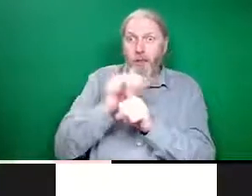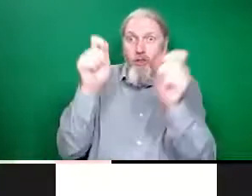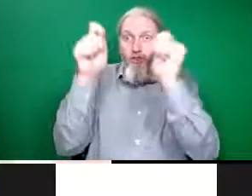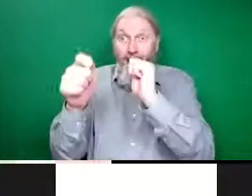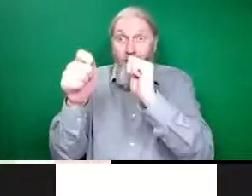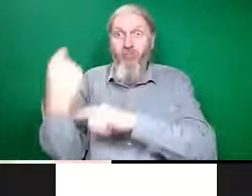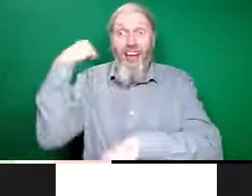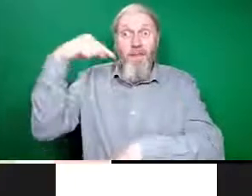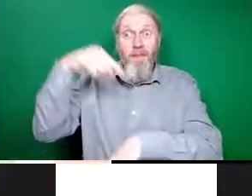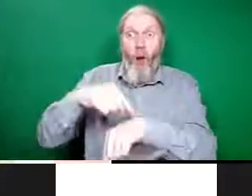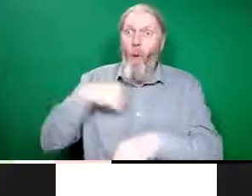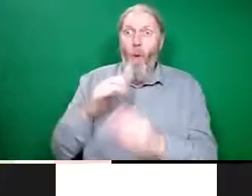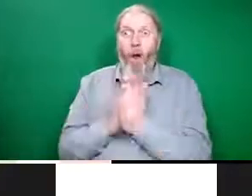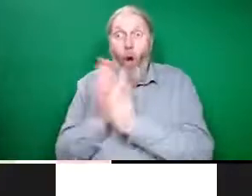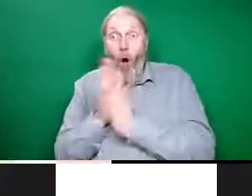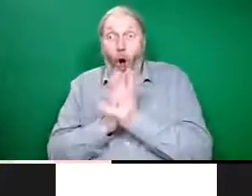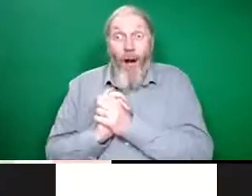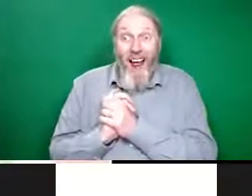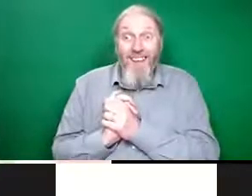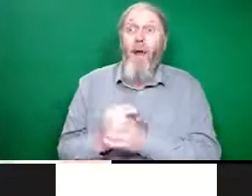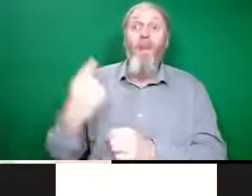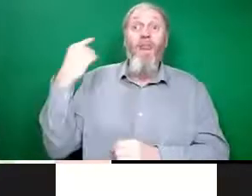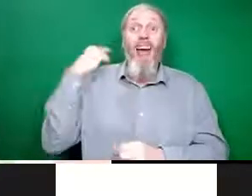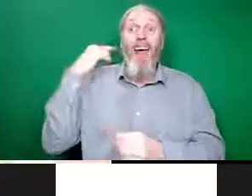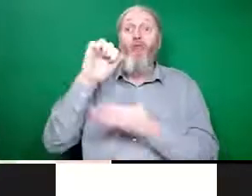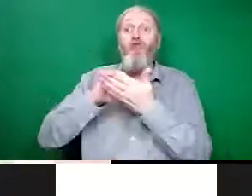We realised we had to start being a bit more vocal